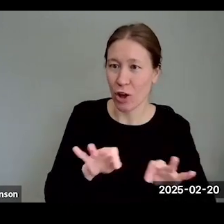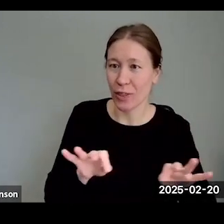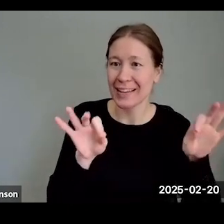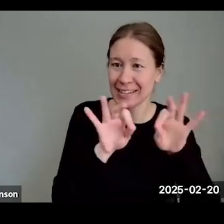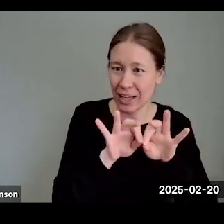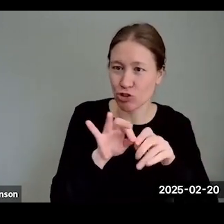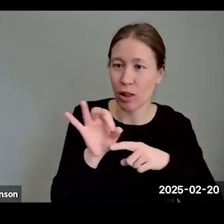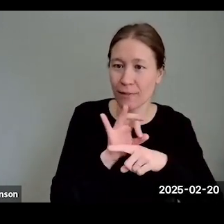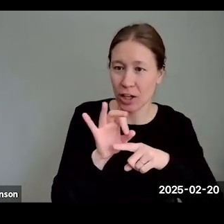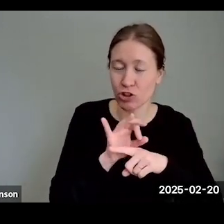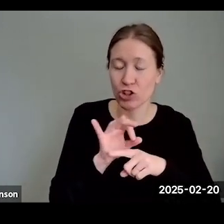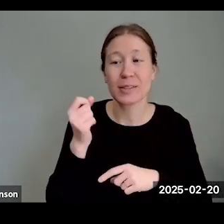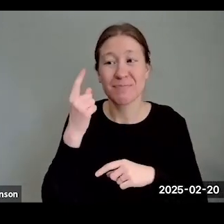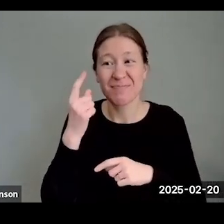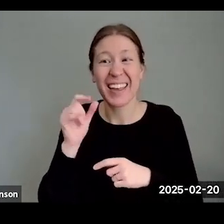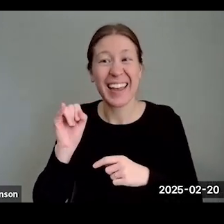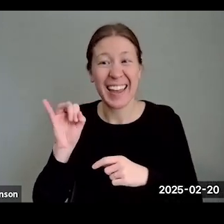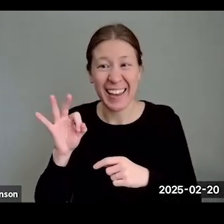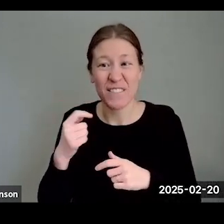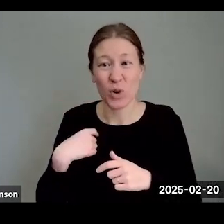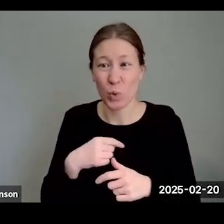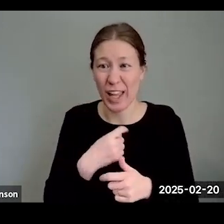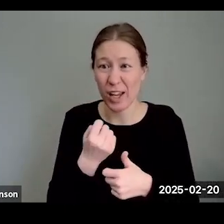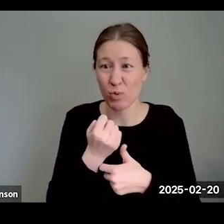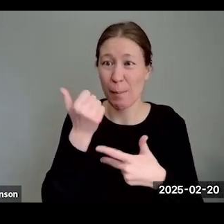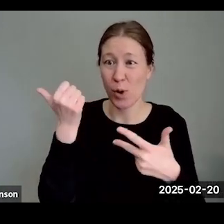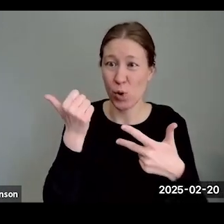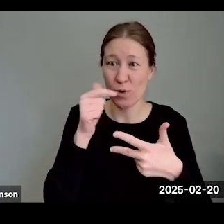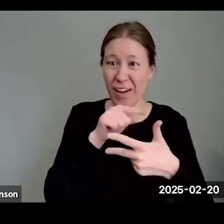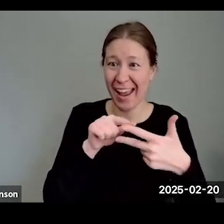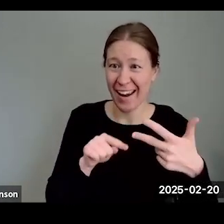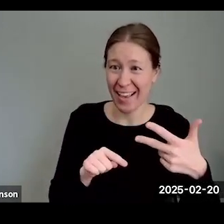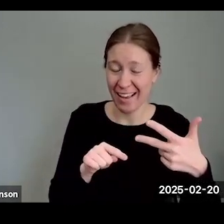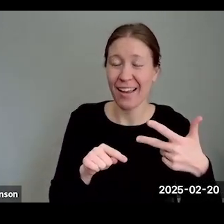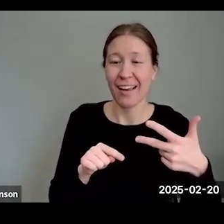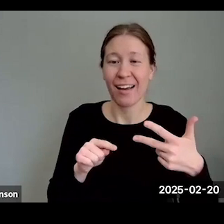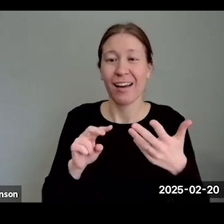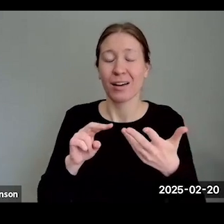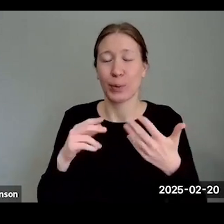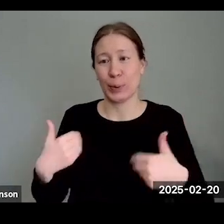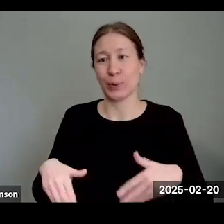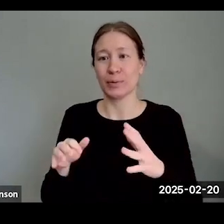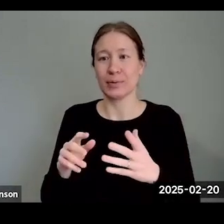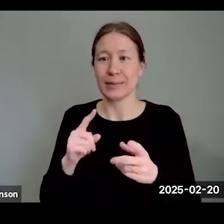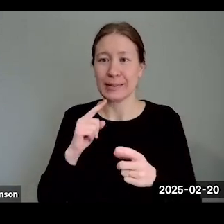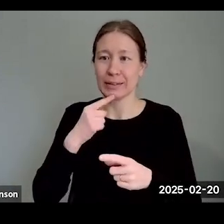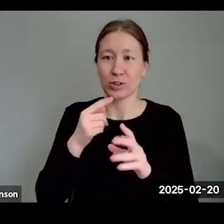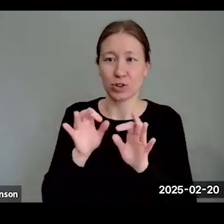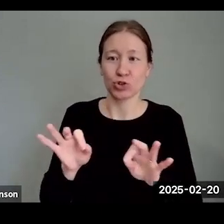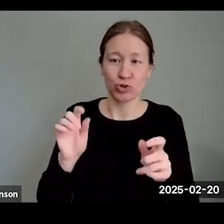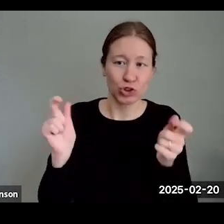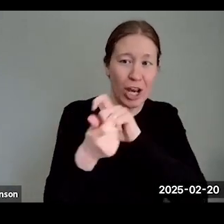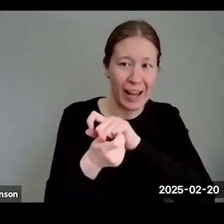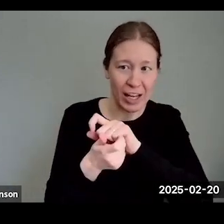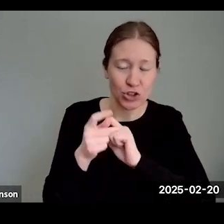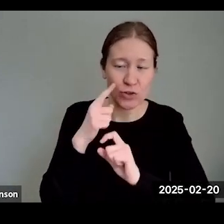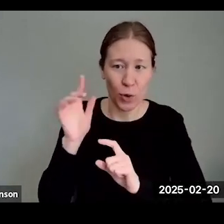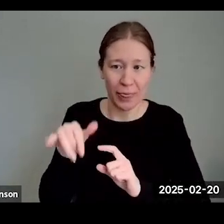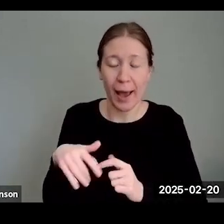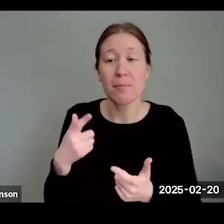we have fundamentally altered this office manager position. So greeting visitors, not necessarily an essential function